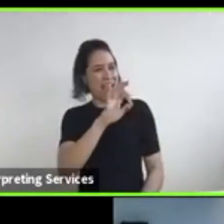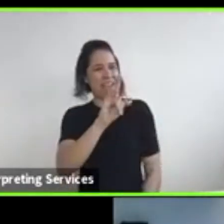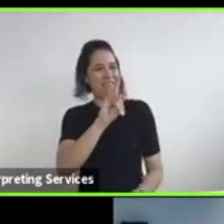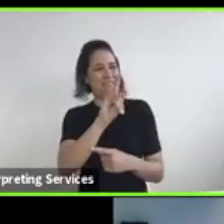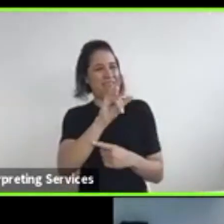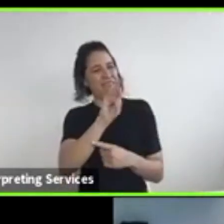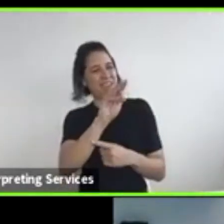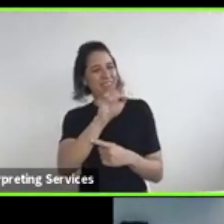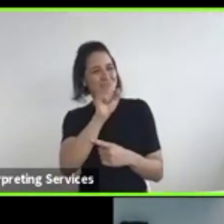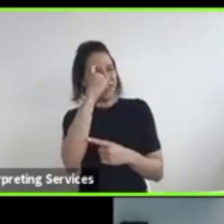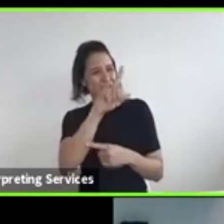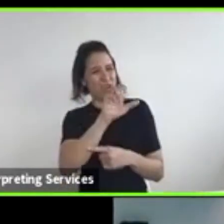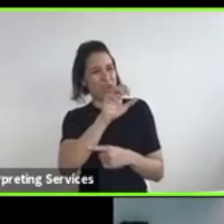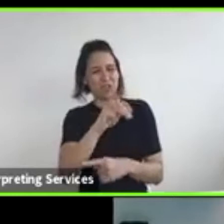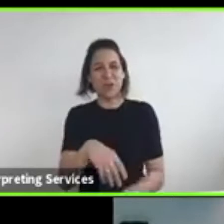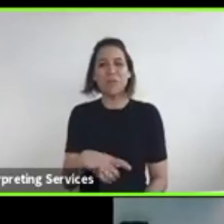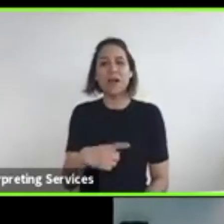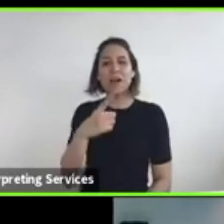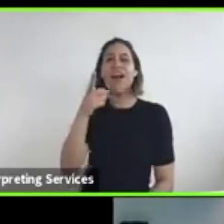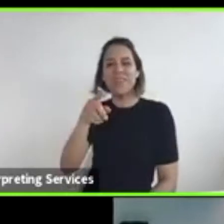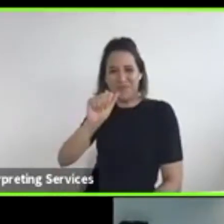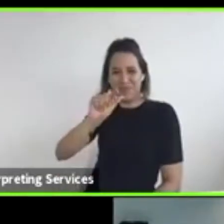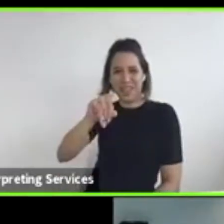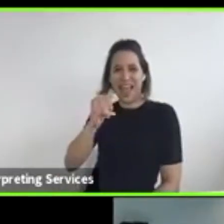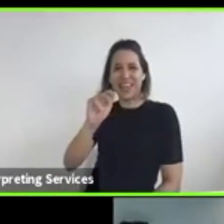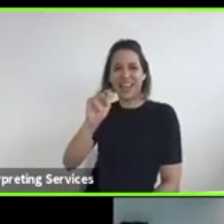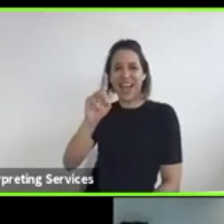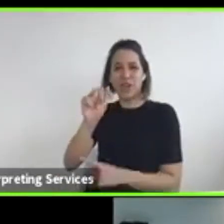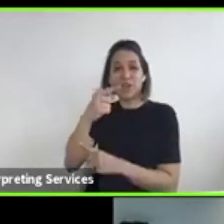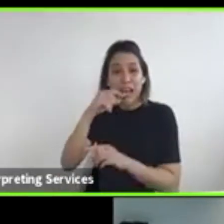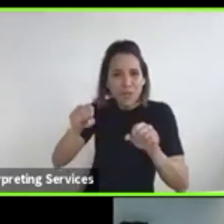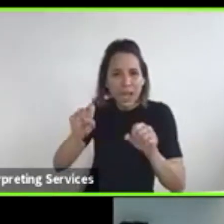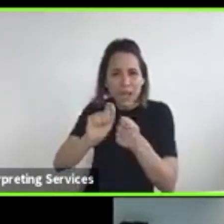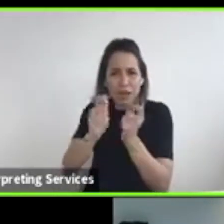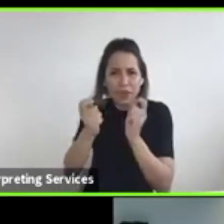(ALEJANDRA): YOU HAVE THE THING YOU CAN CHANGE YOUR BACKGROUND TO LIKE YOU'RE IN OUTER SPACE.